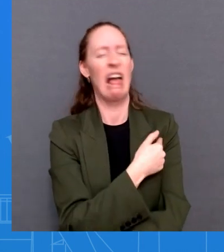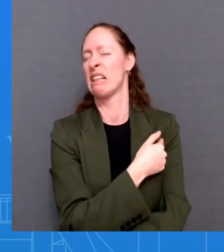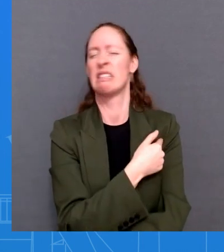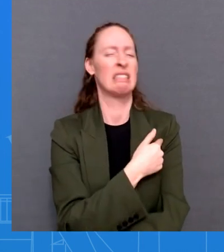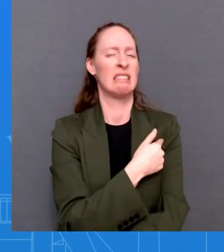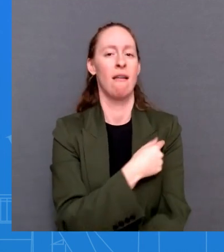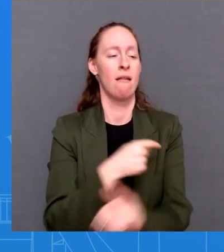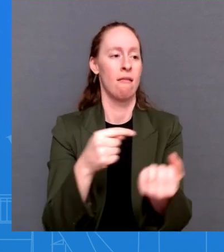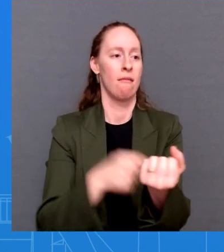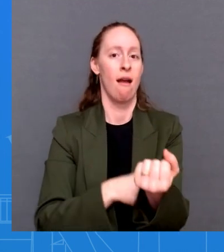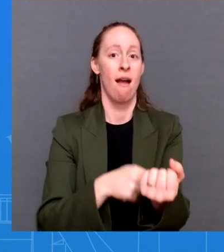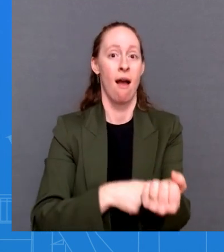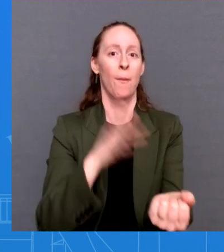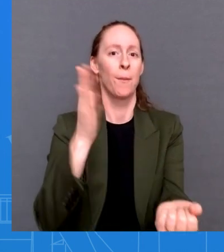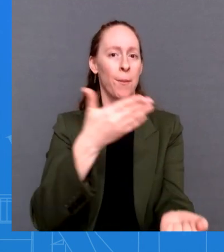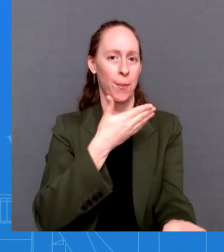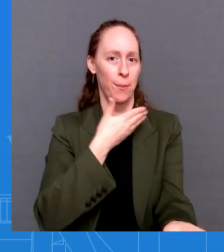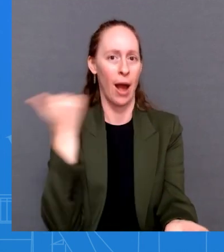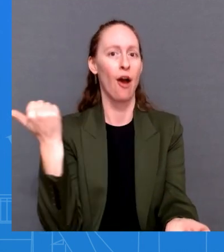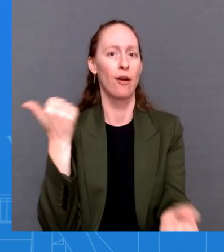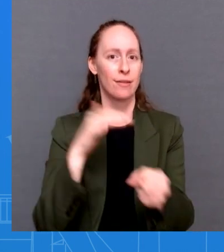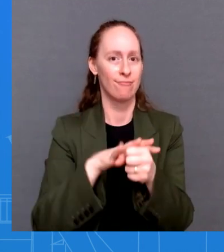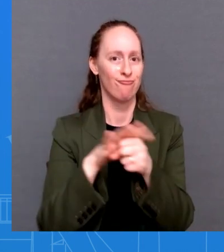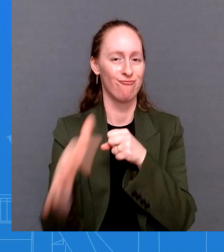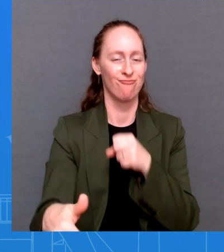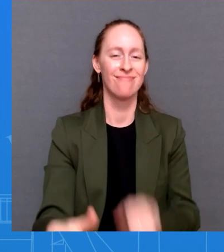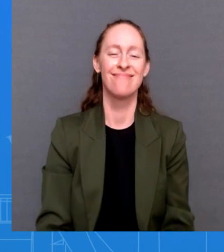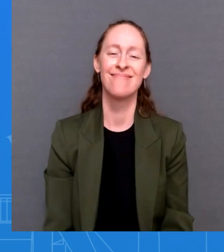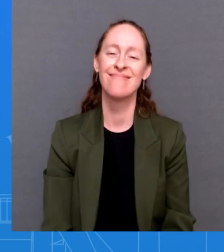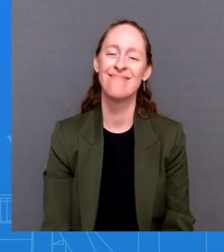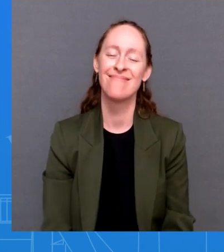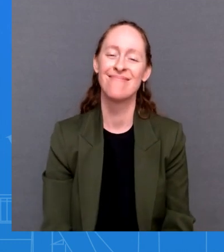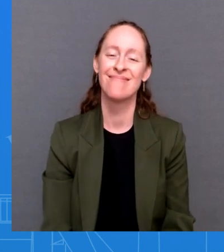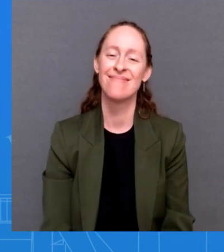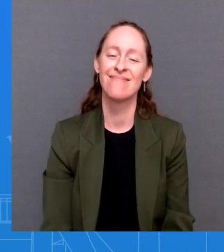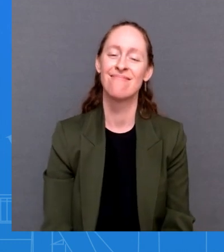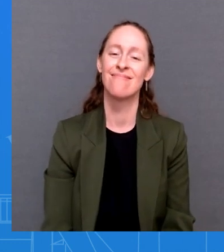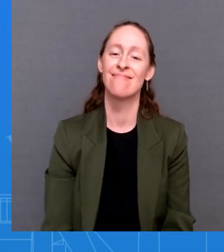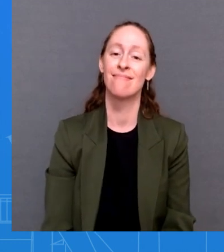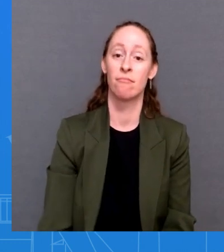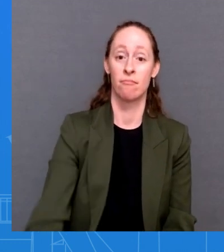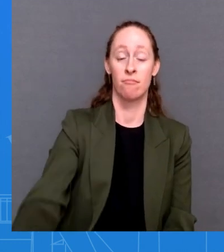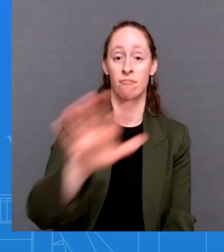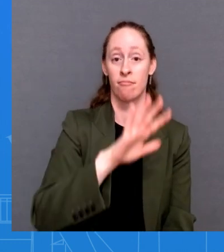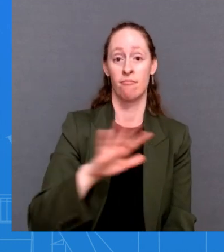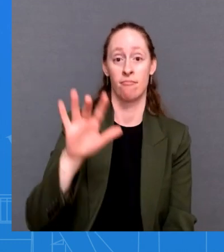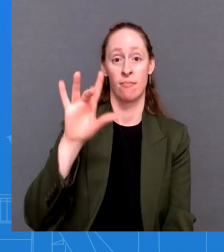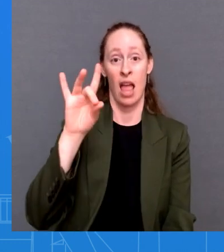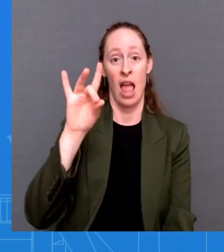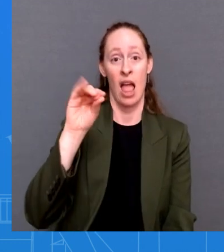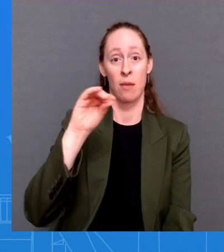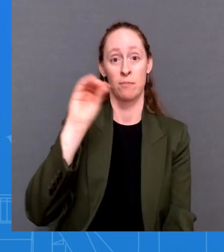and another 20 percent are working to move in that direction. This is important progress in a short period of time.